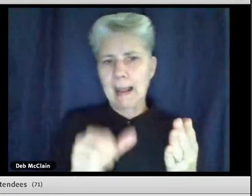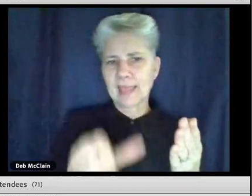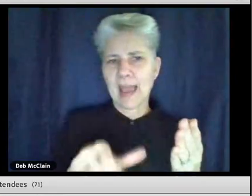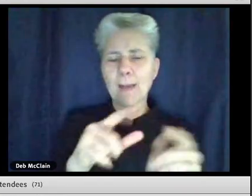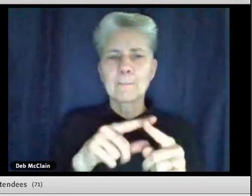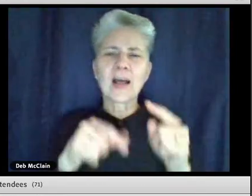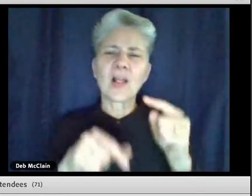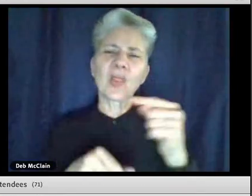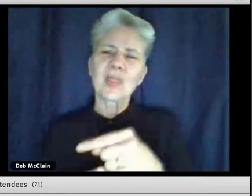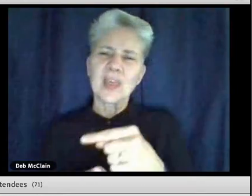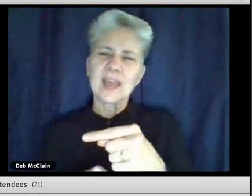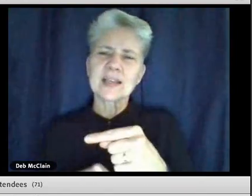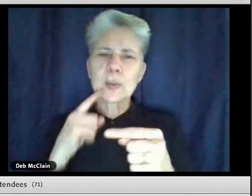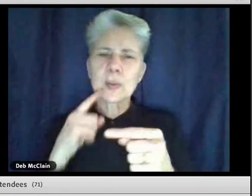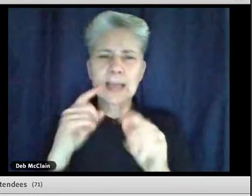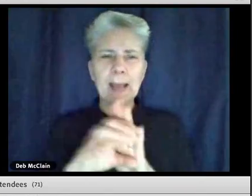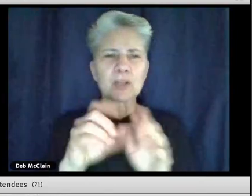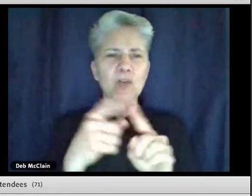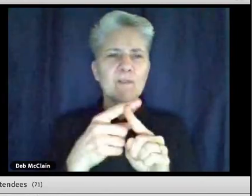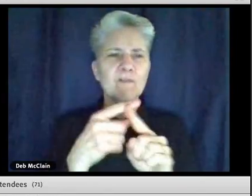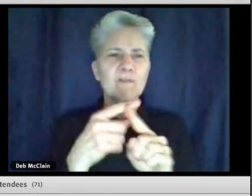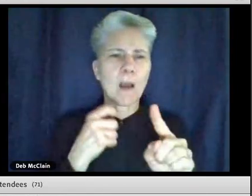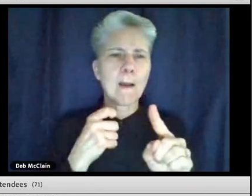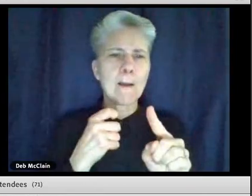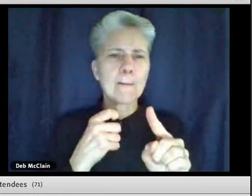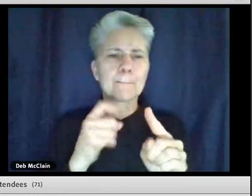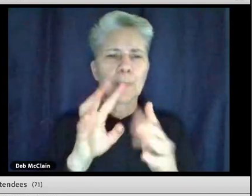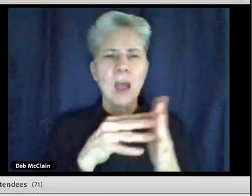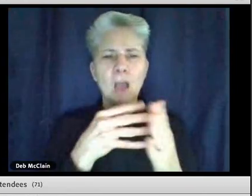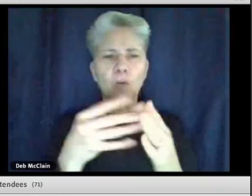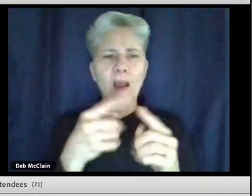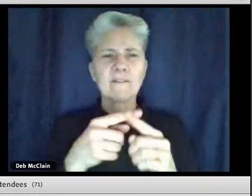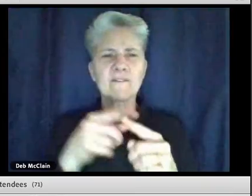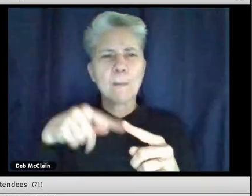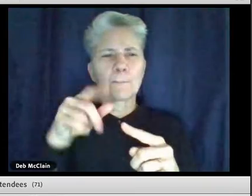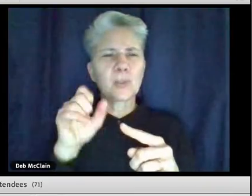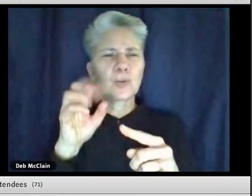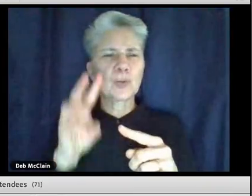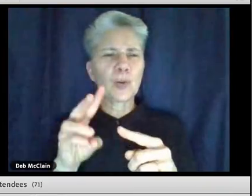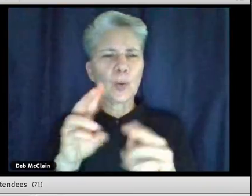in a second can help people discern if that's true or not. But this was an image